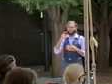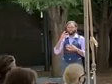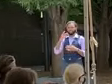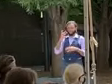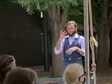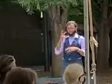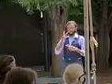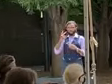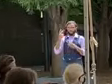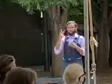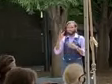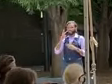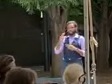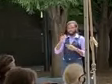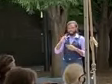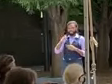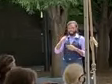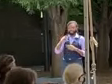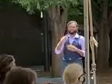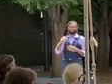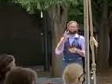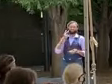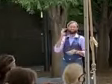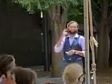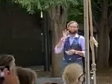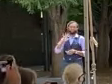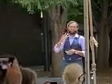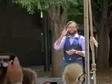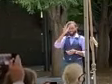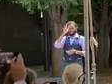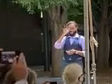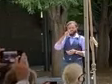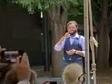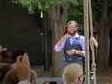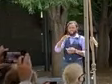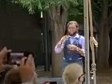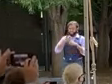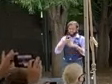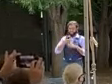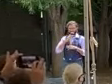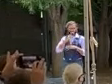Seeing Steve reminds me of his beloved father who created the sculpture.